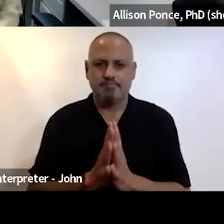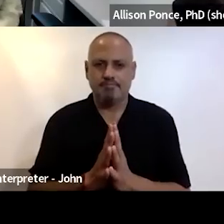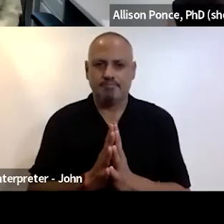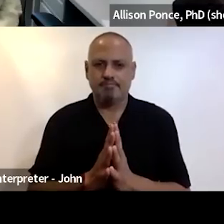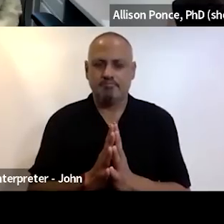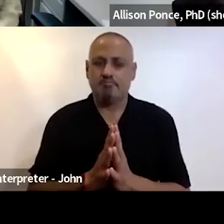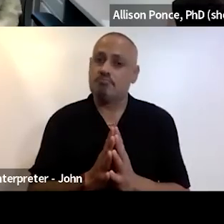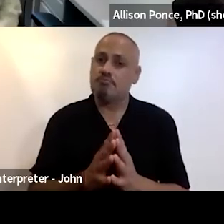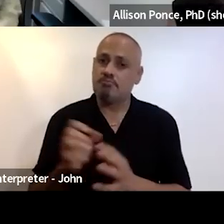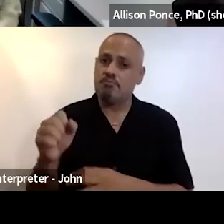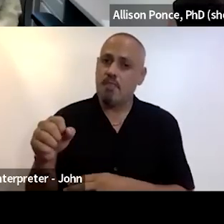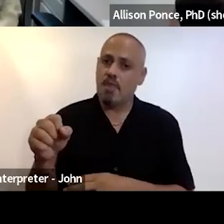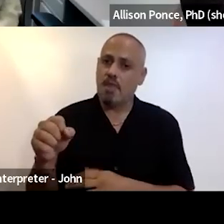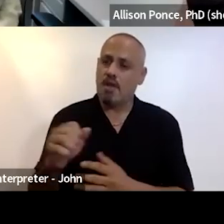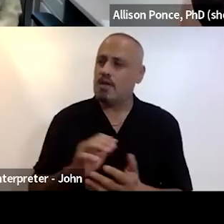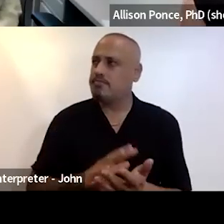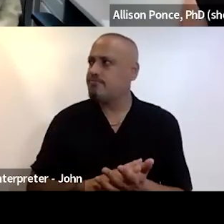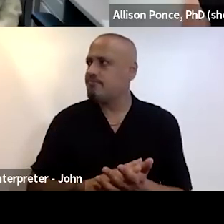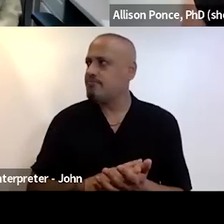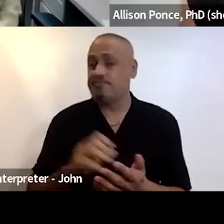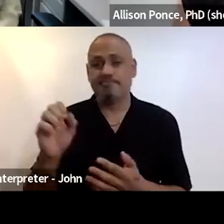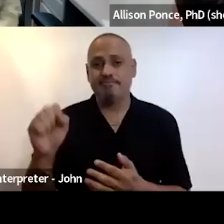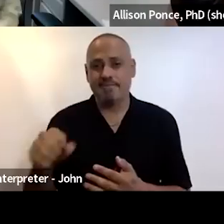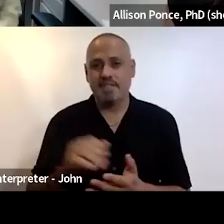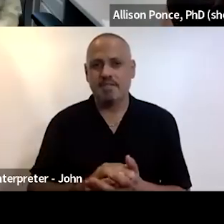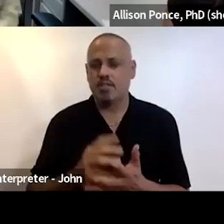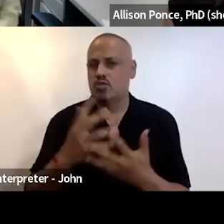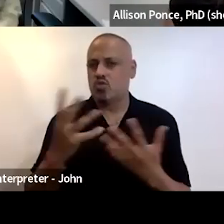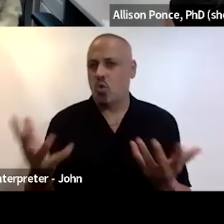yeah, I mean... Yeah, so much and so little, I think.